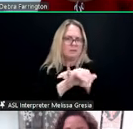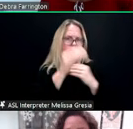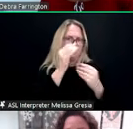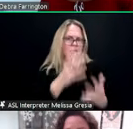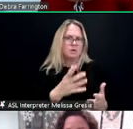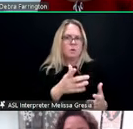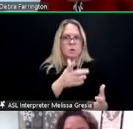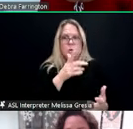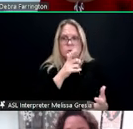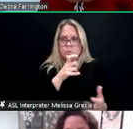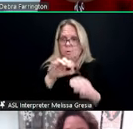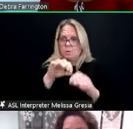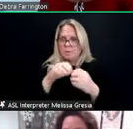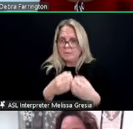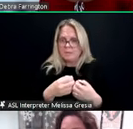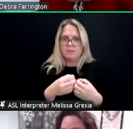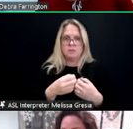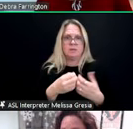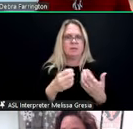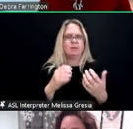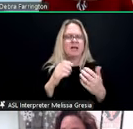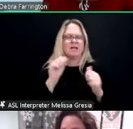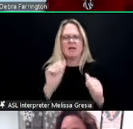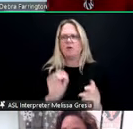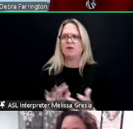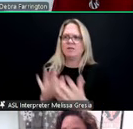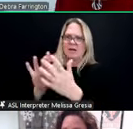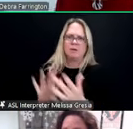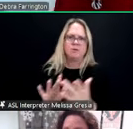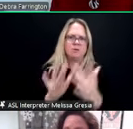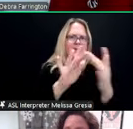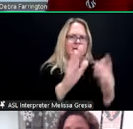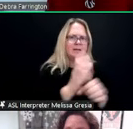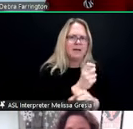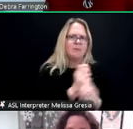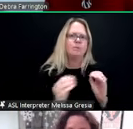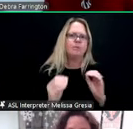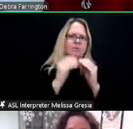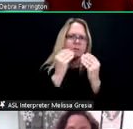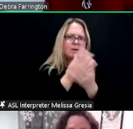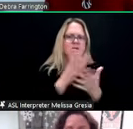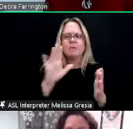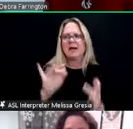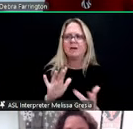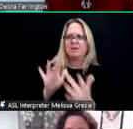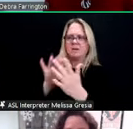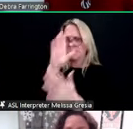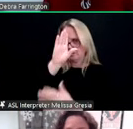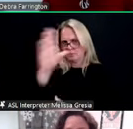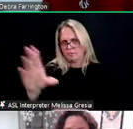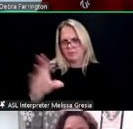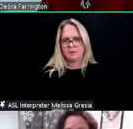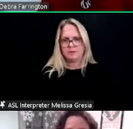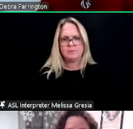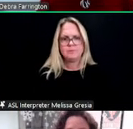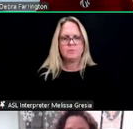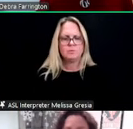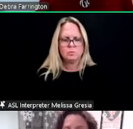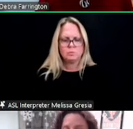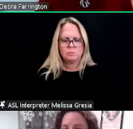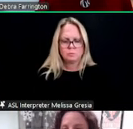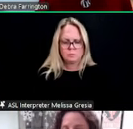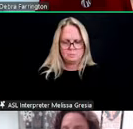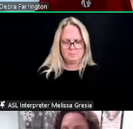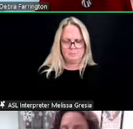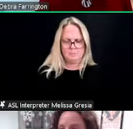are these organizations and they can reach out and get more information by contacting them directly.